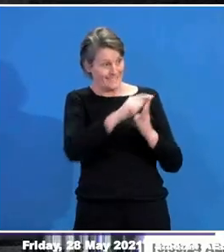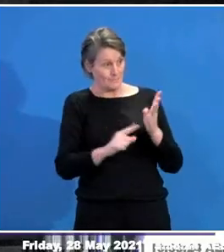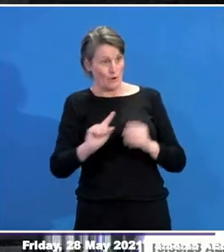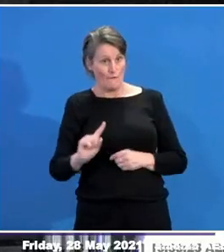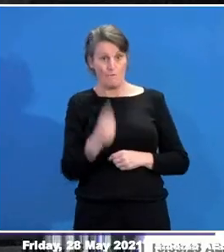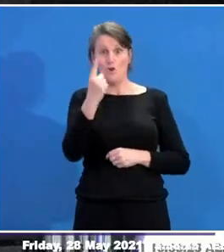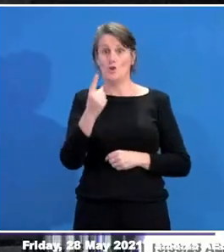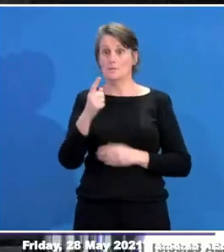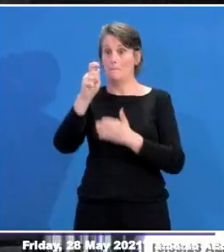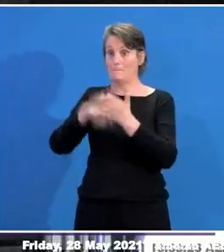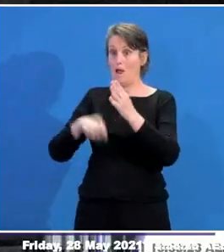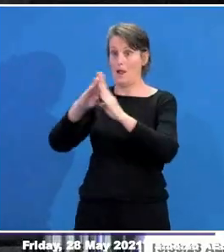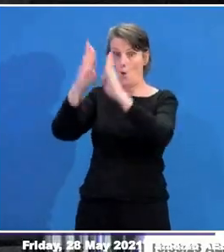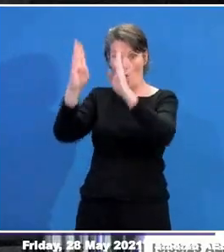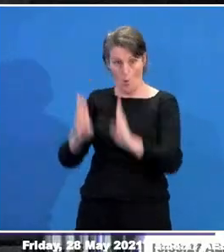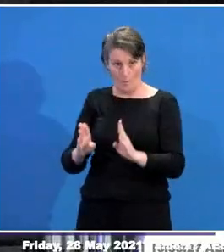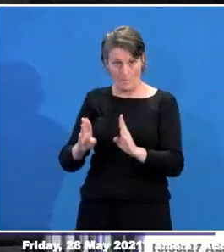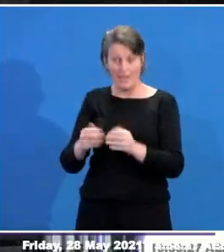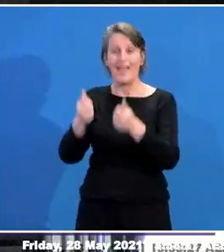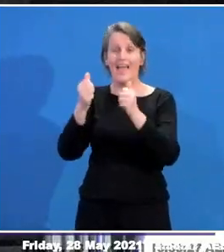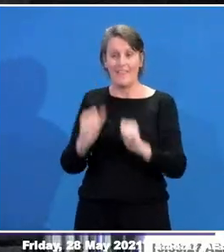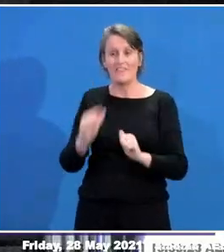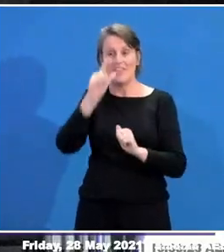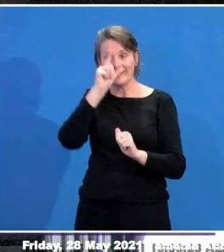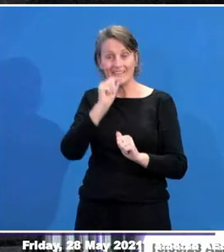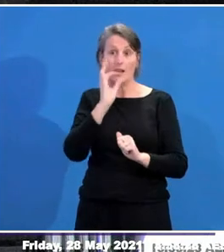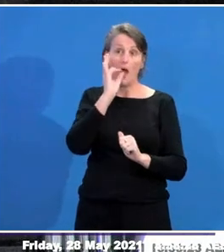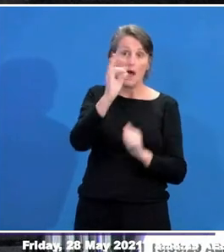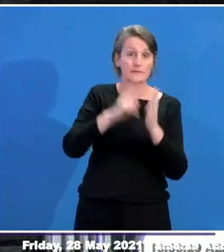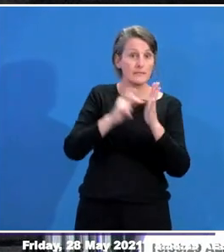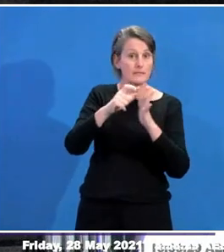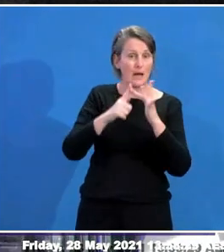the accommodation until they can guarantee the funding for the modifications?